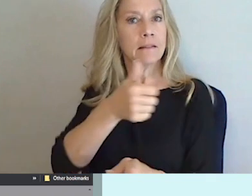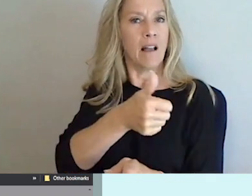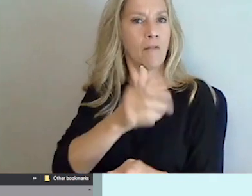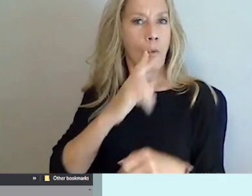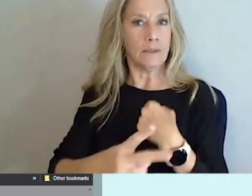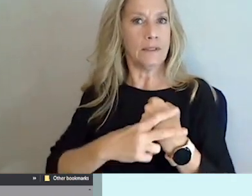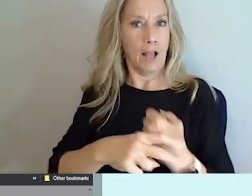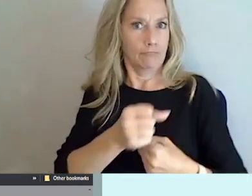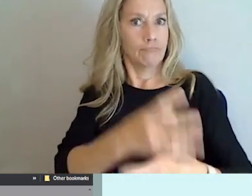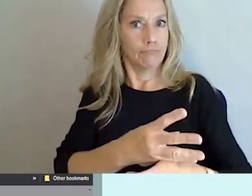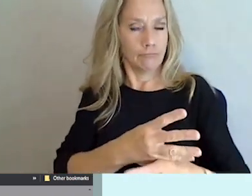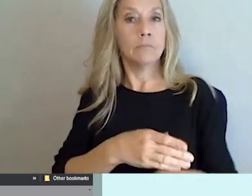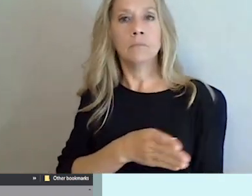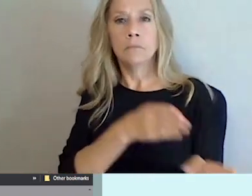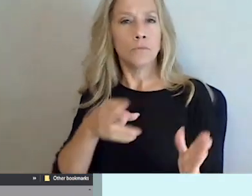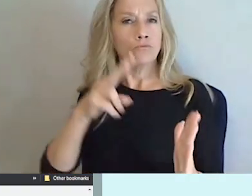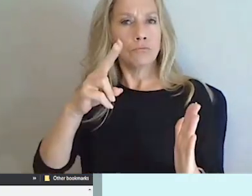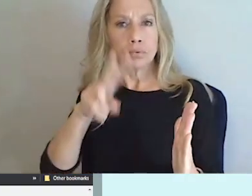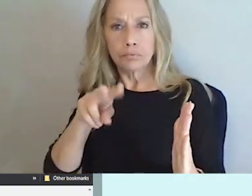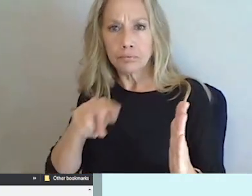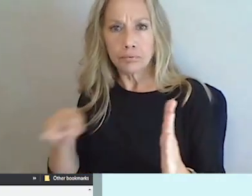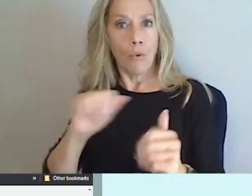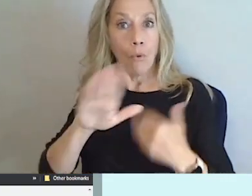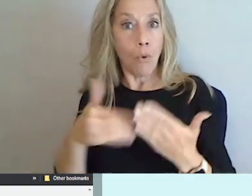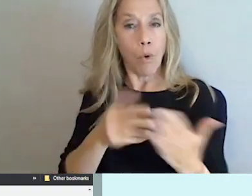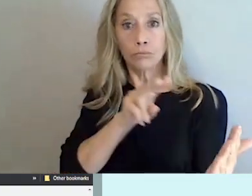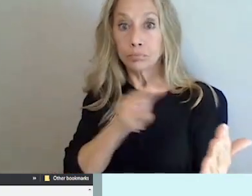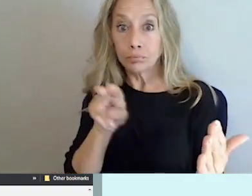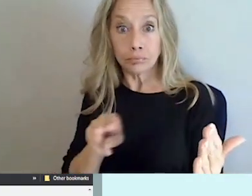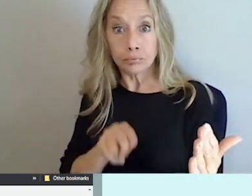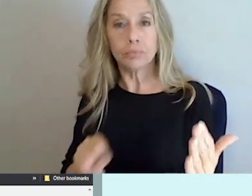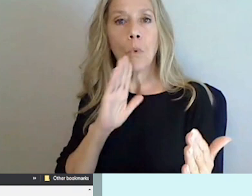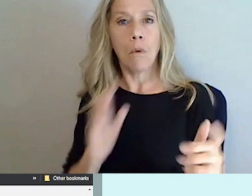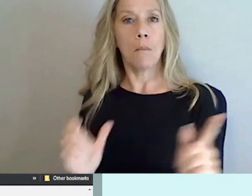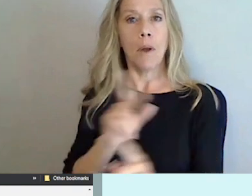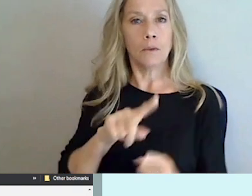After verifying all the information, you will then be taken back to the summary page,